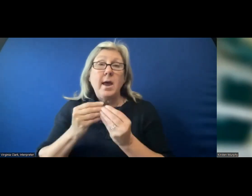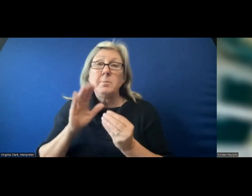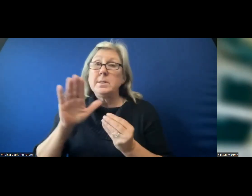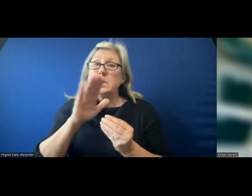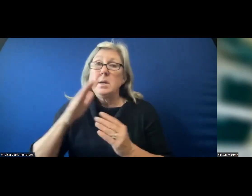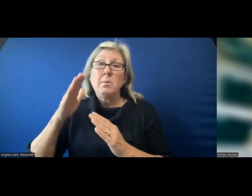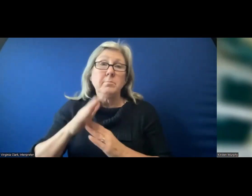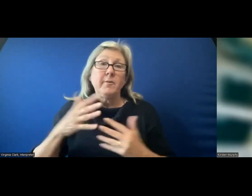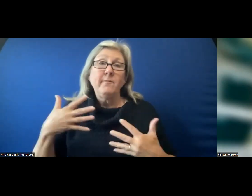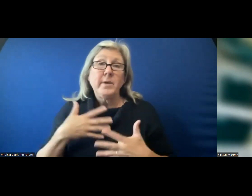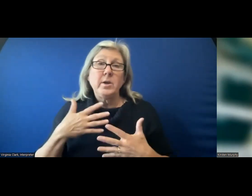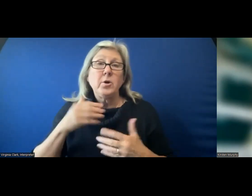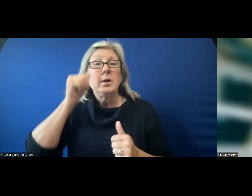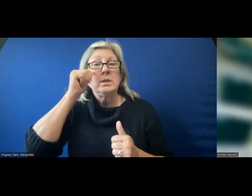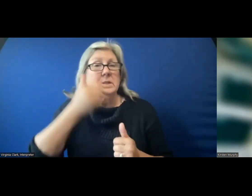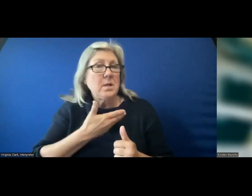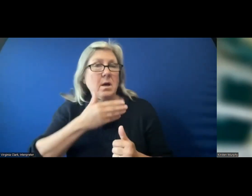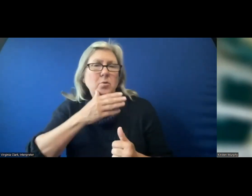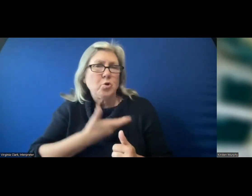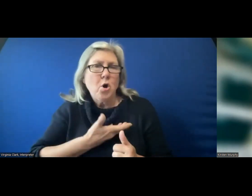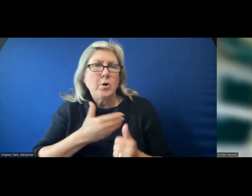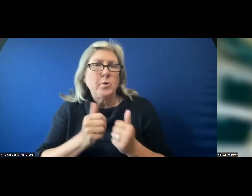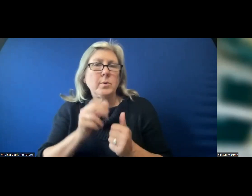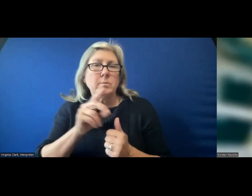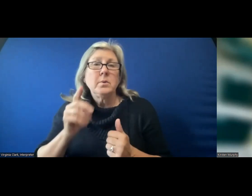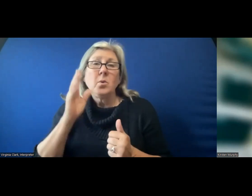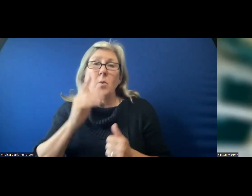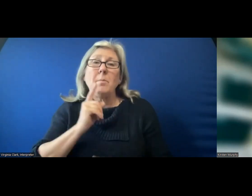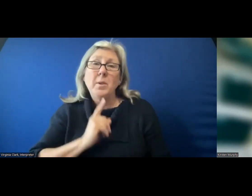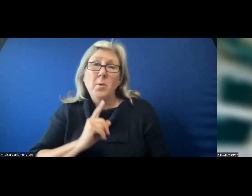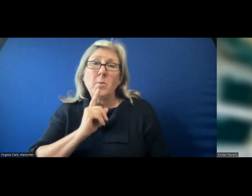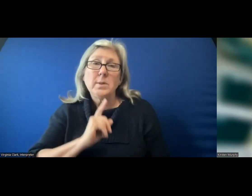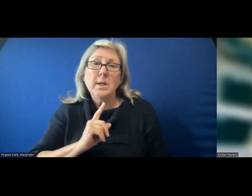daughter with a developmental disability would be lonely. And self advocates talked a lot